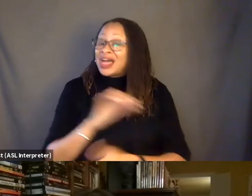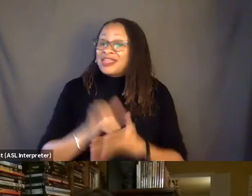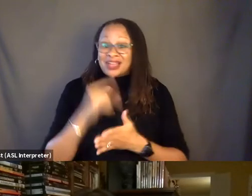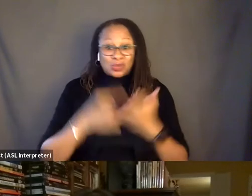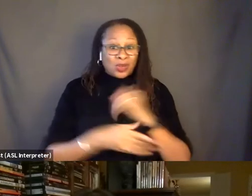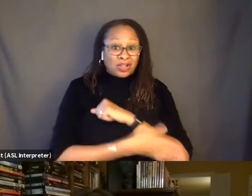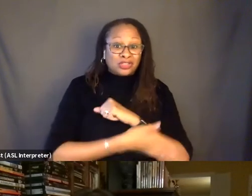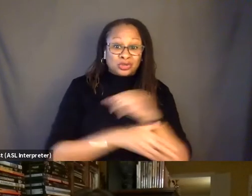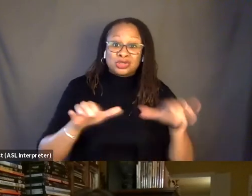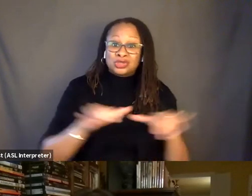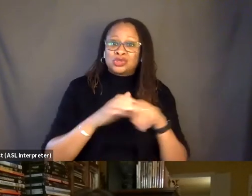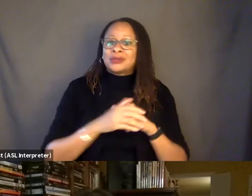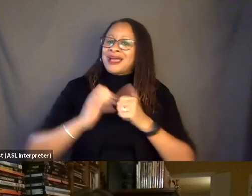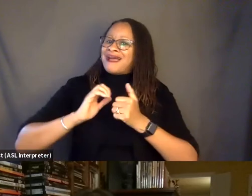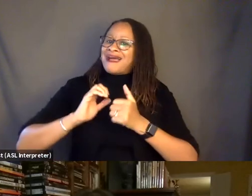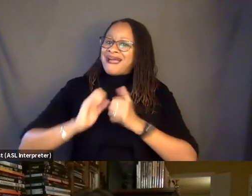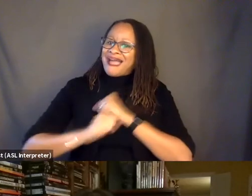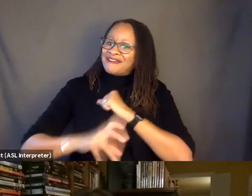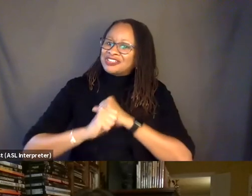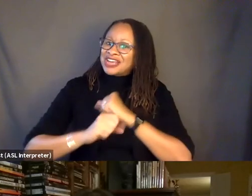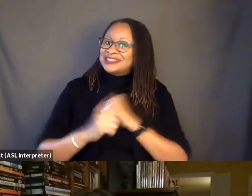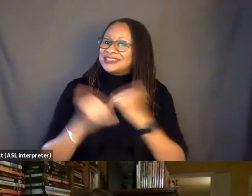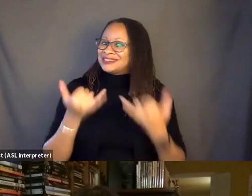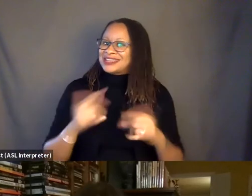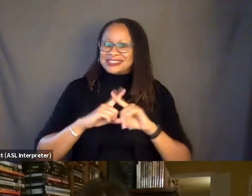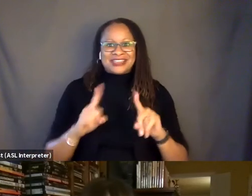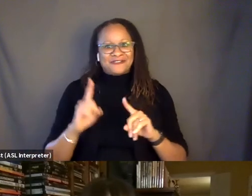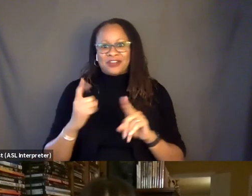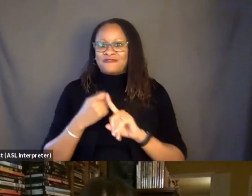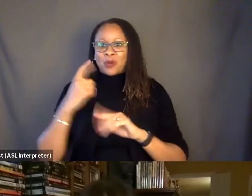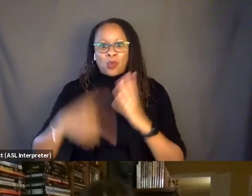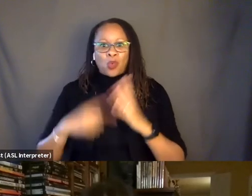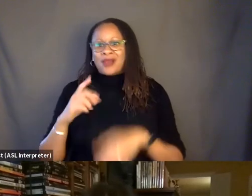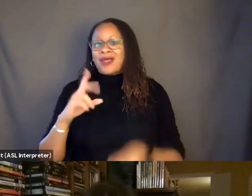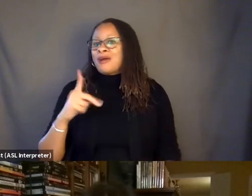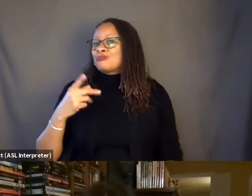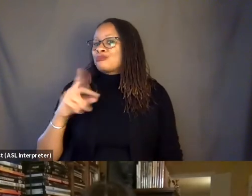So advertising in today's day and age is different from what propaganda is in today's day and age.